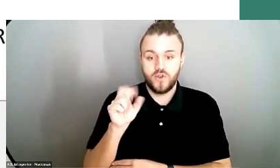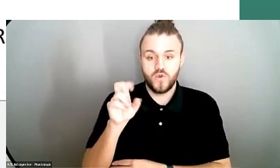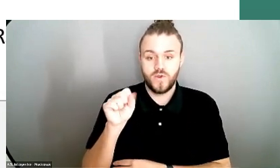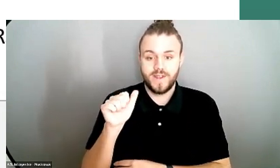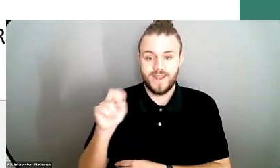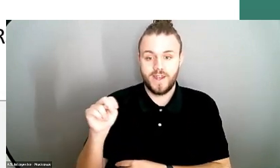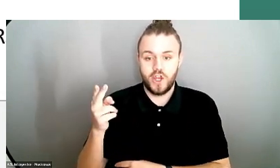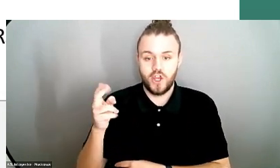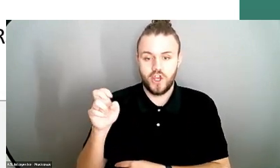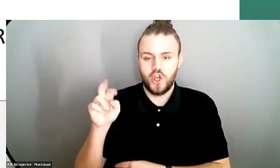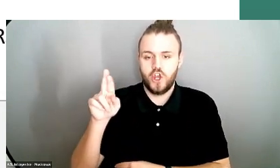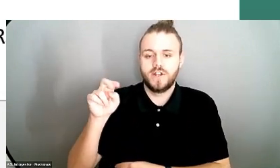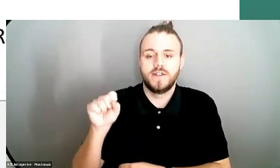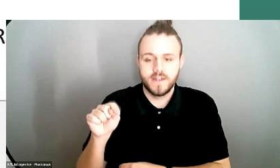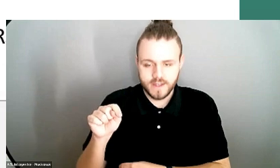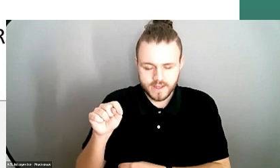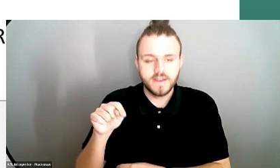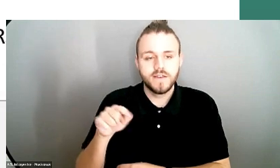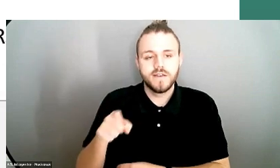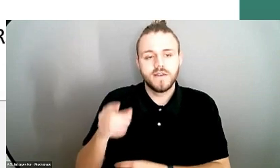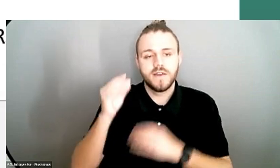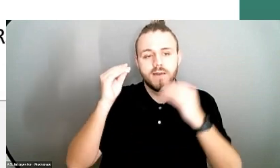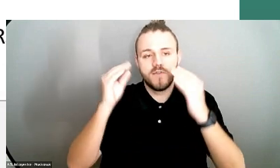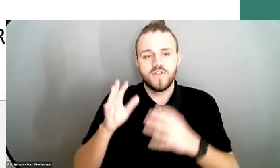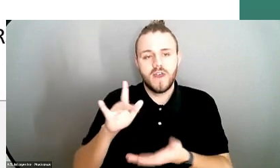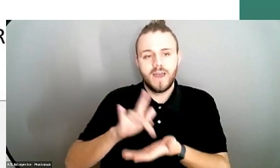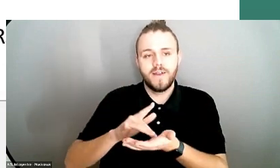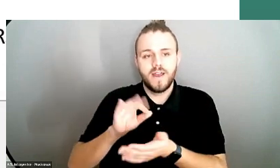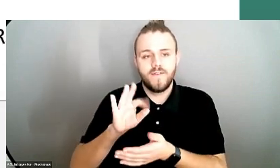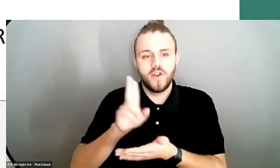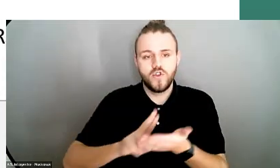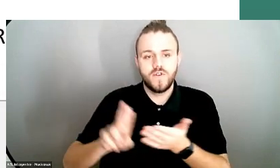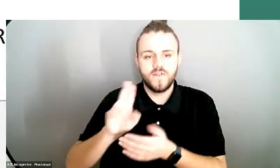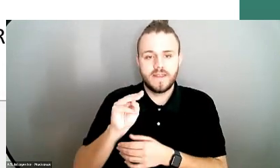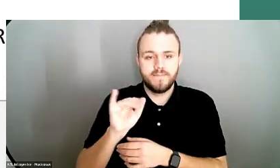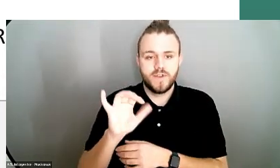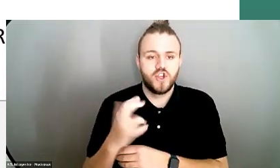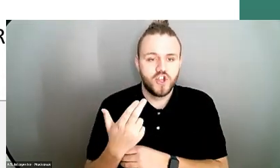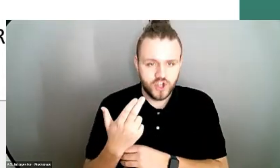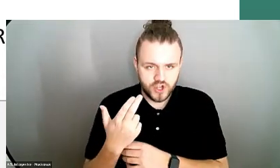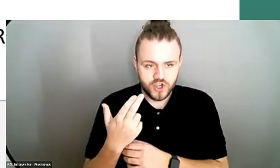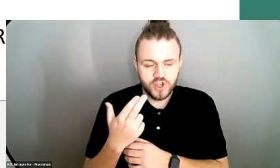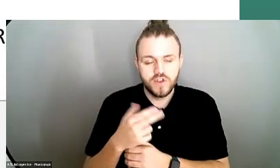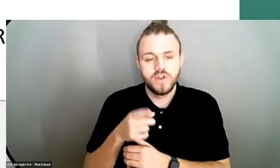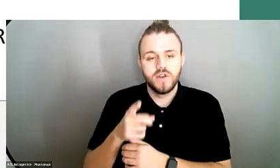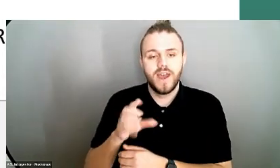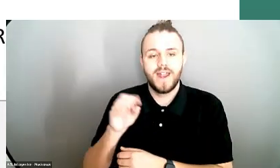who is Professor of Medicine at University of Michigan. And Melanie Orenstein.